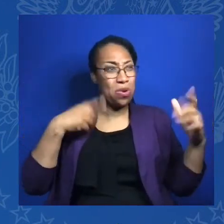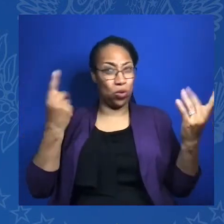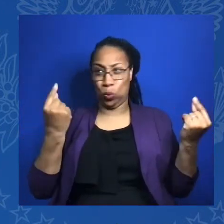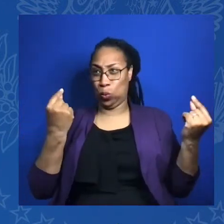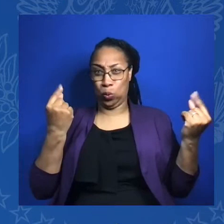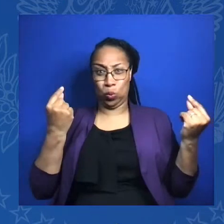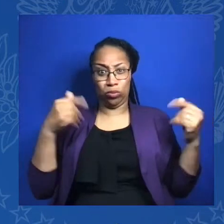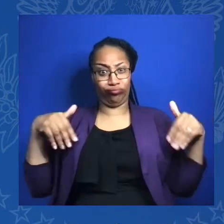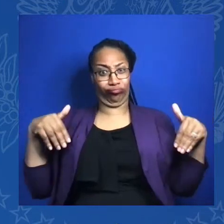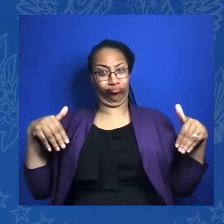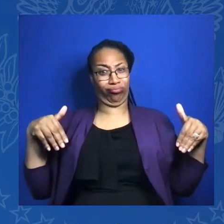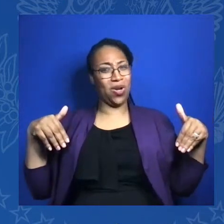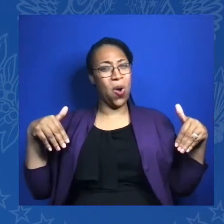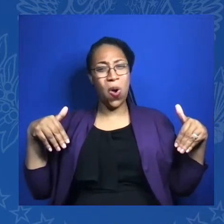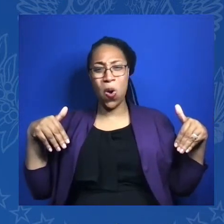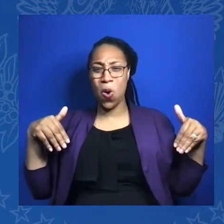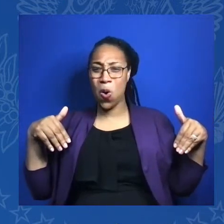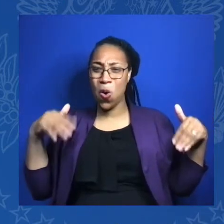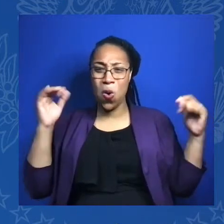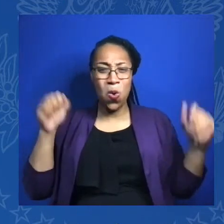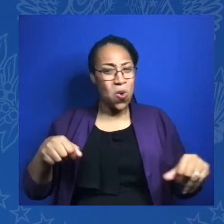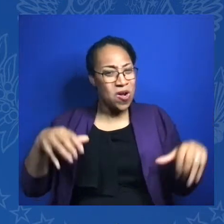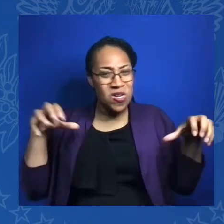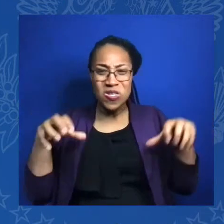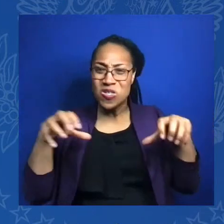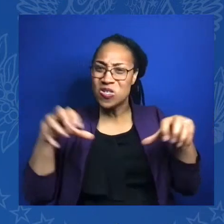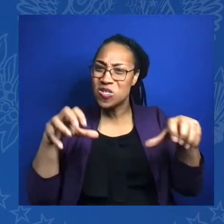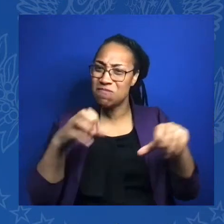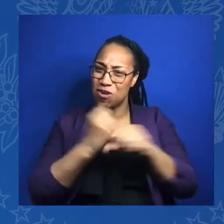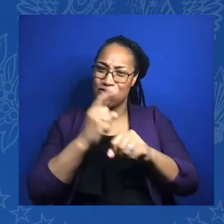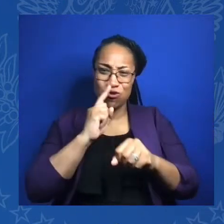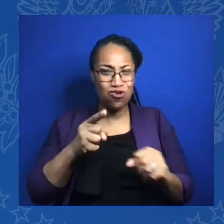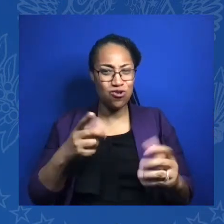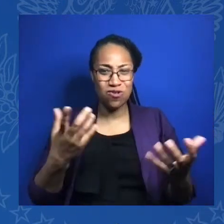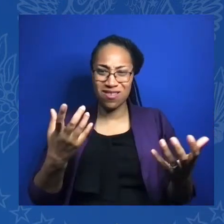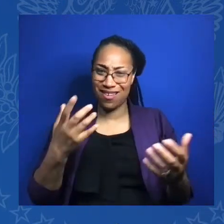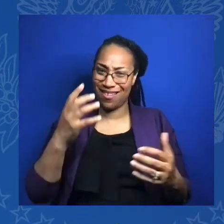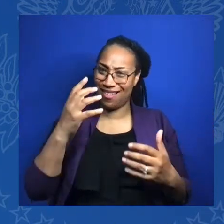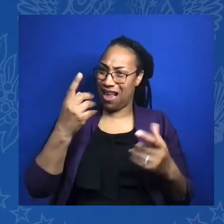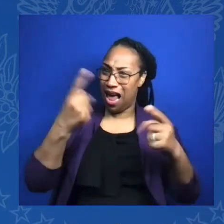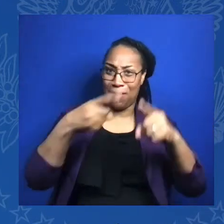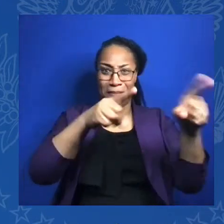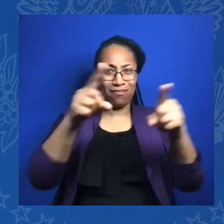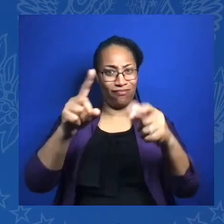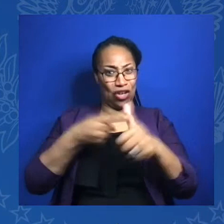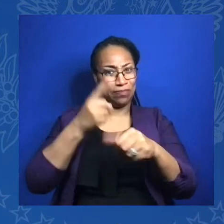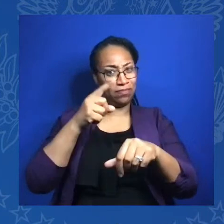For example, the State Department added the threat of detention as a new risk indicator